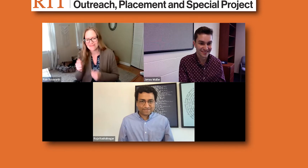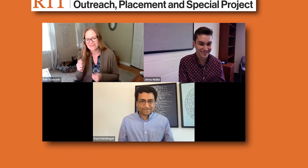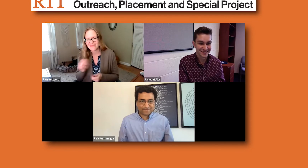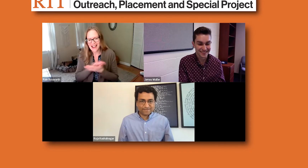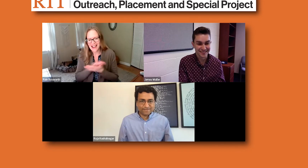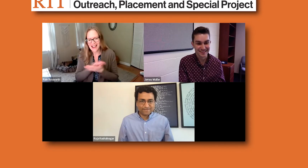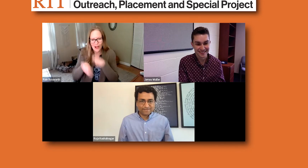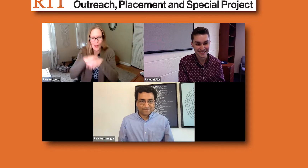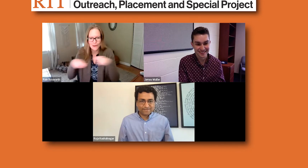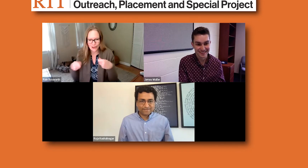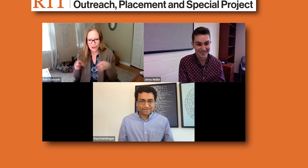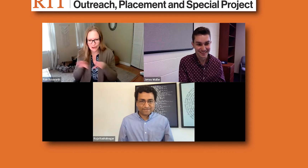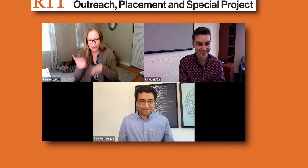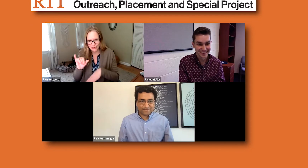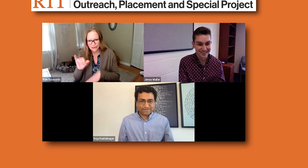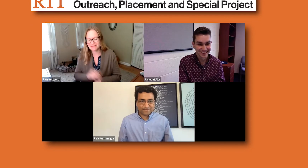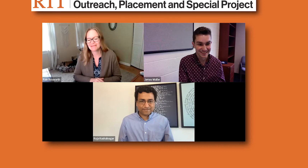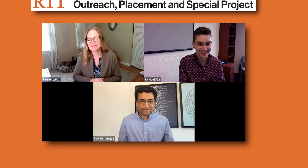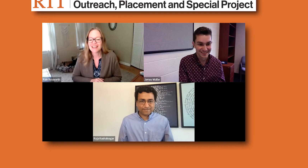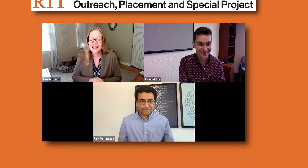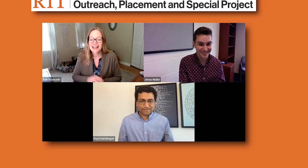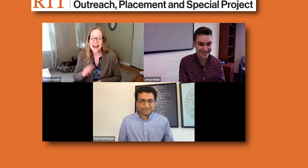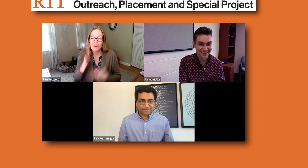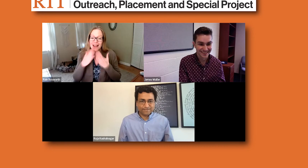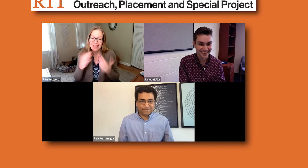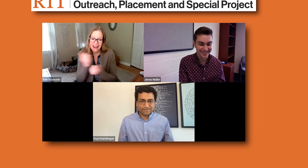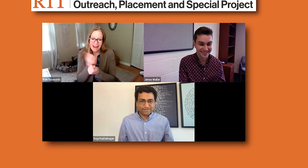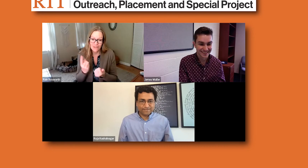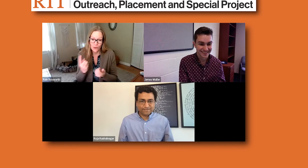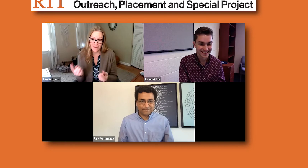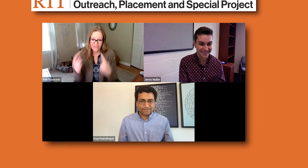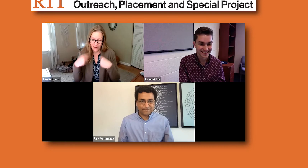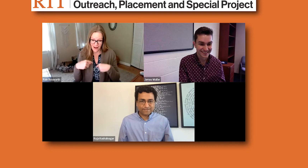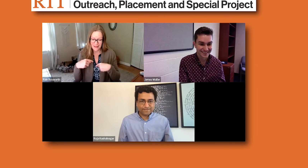and insightful questions.